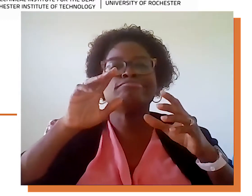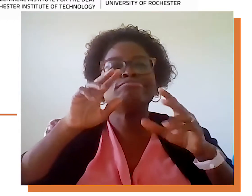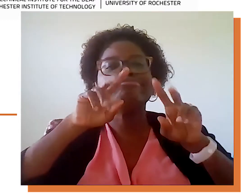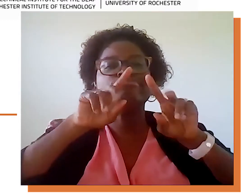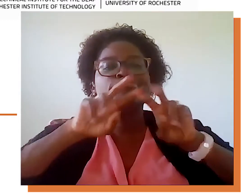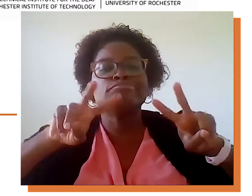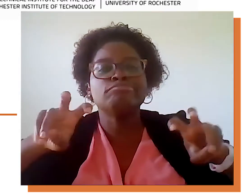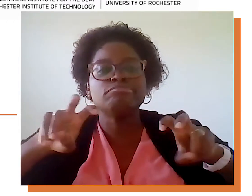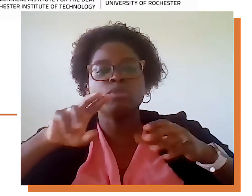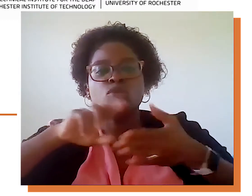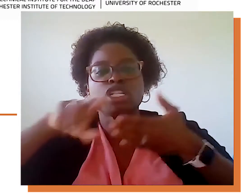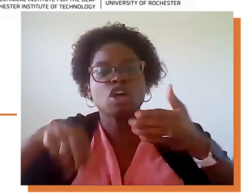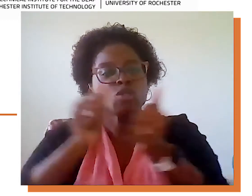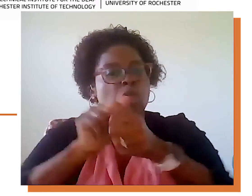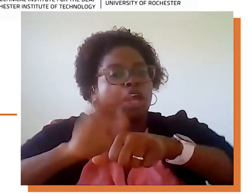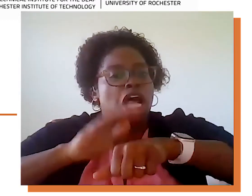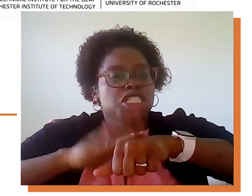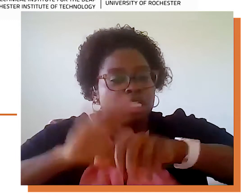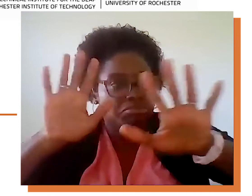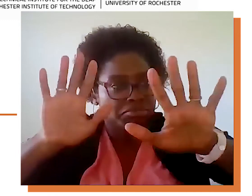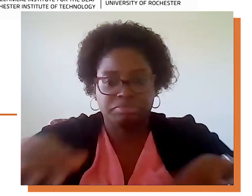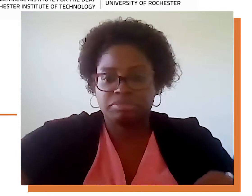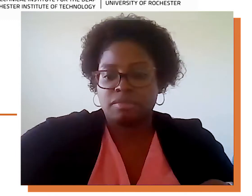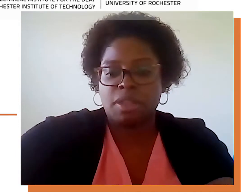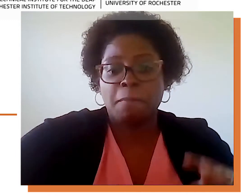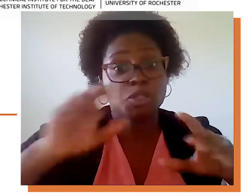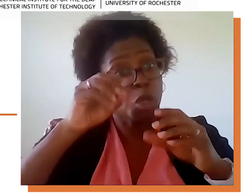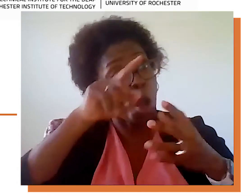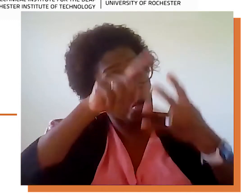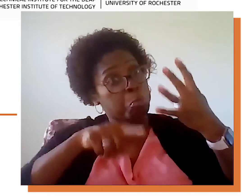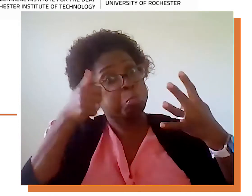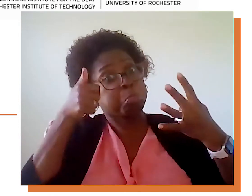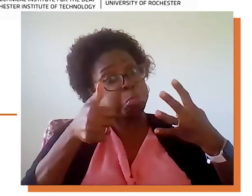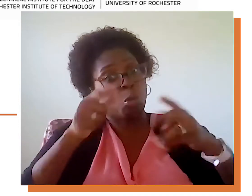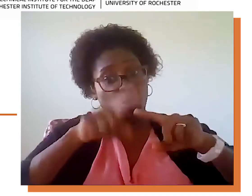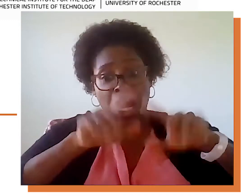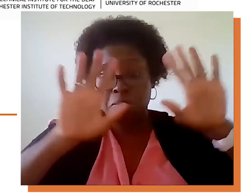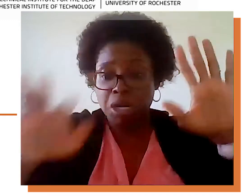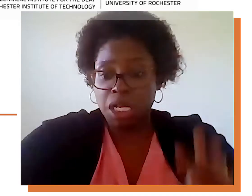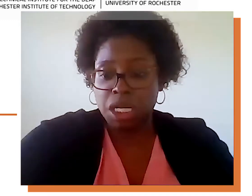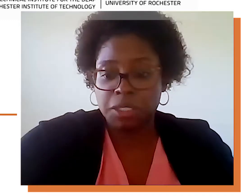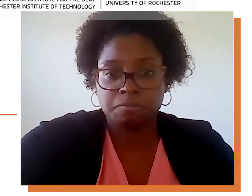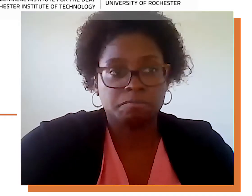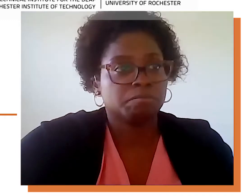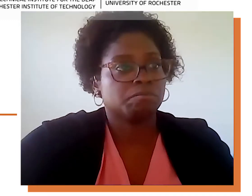but I analyzed the results with caution. So there's my word of warning there. But they are reliable.